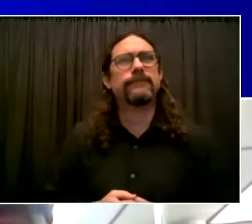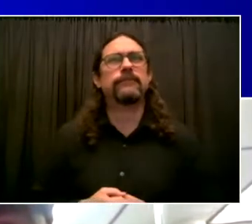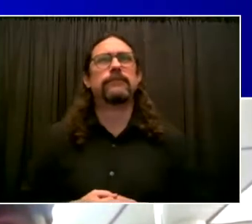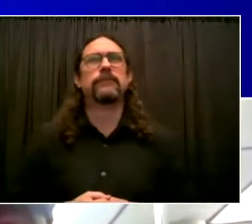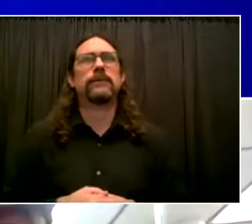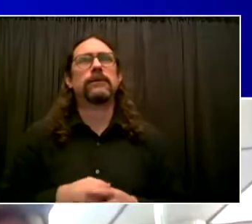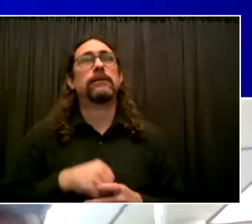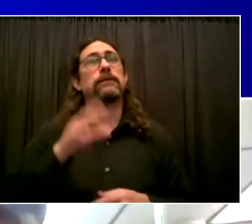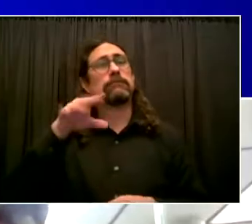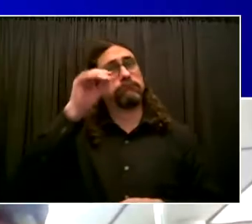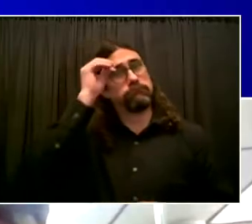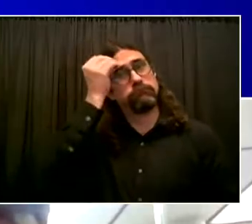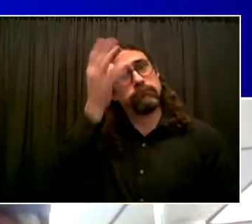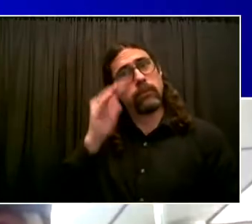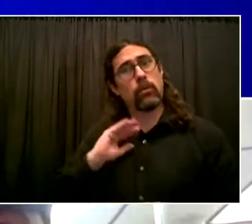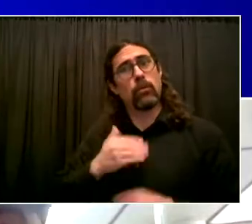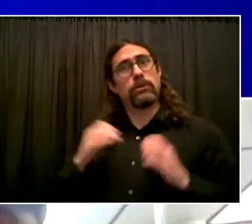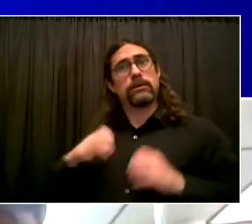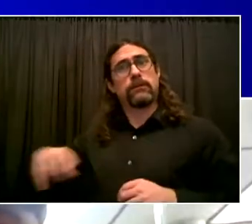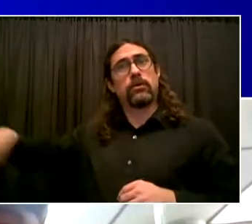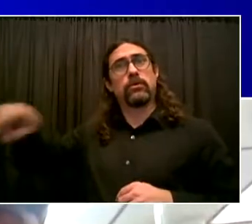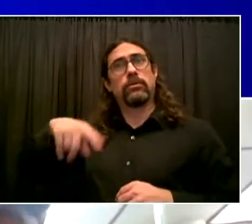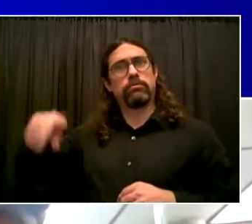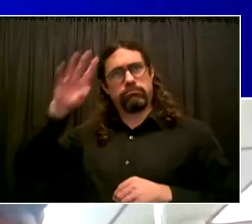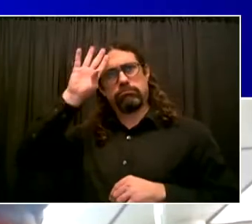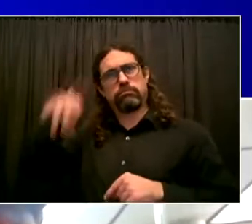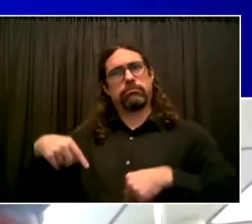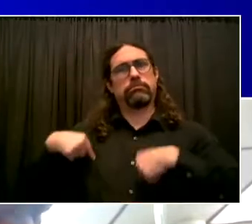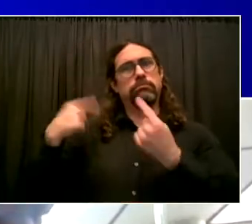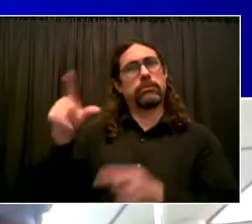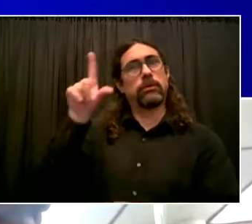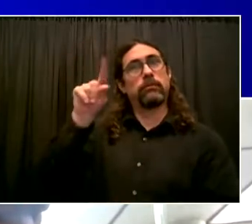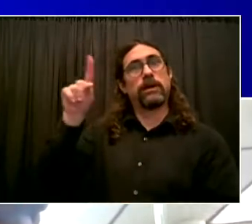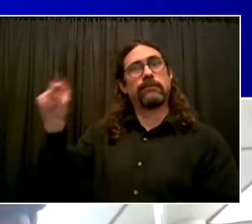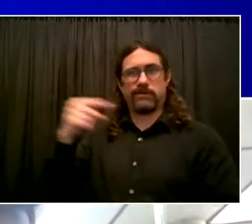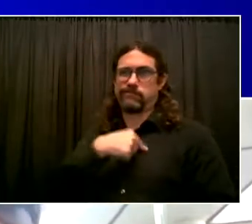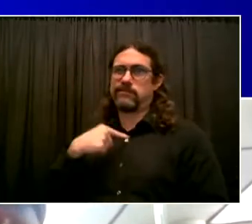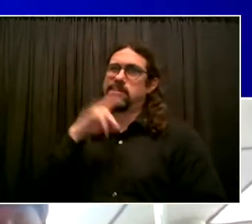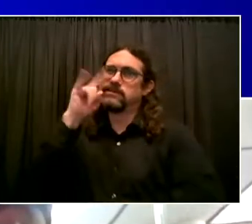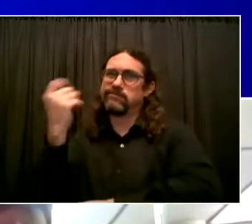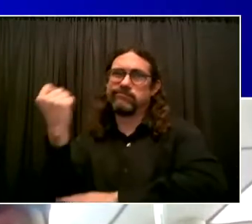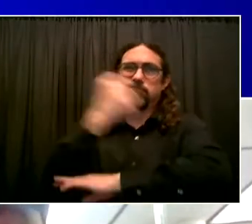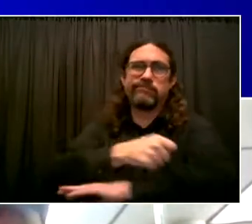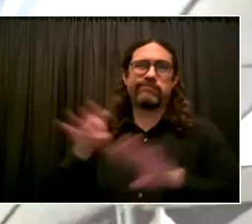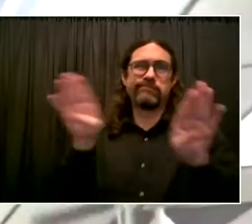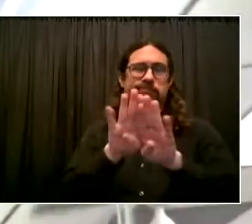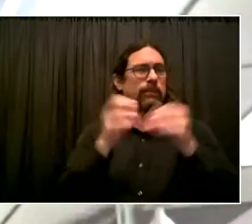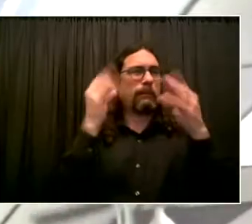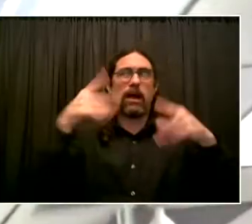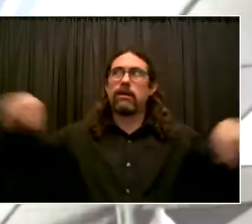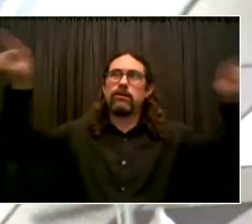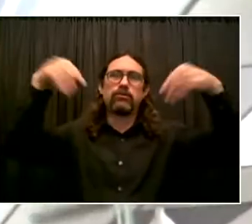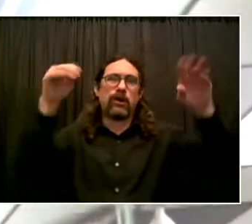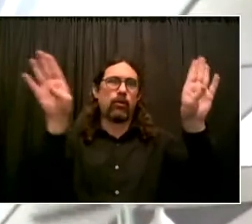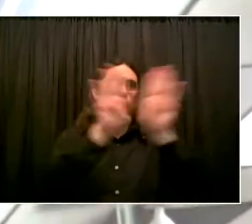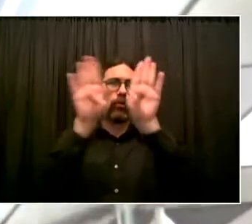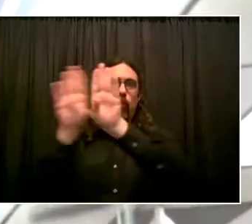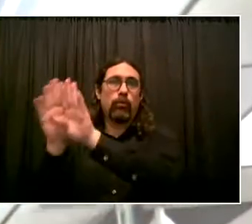WHERE EVERYONE IS VACCINATED? THEY KNOW, OUR CUSTORMES KNOW AWHT WE WENT THROUGH IN THE SHUTDOWN, TO